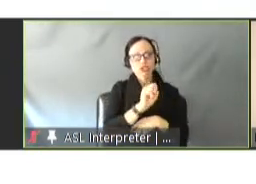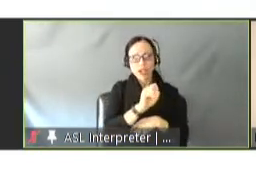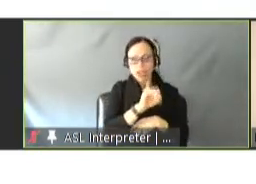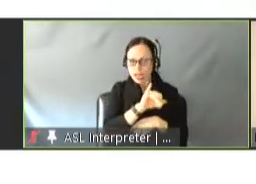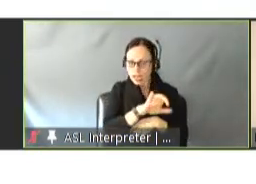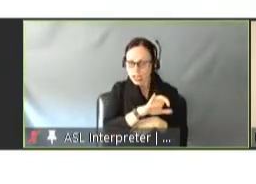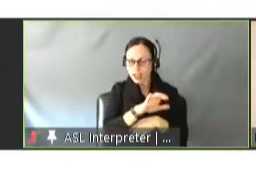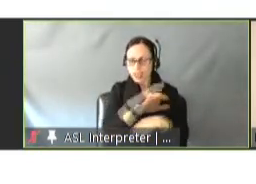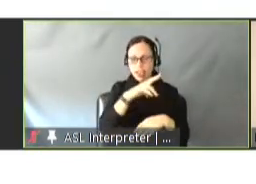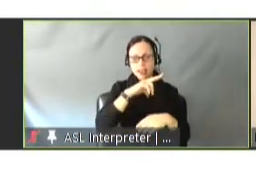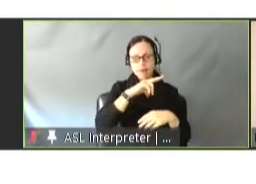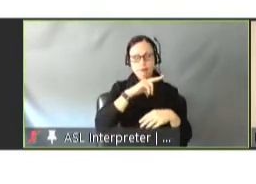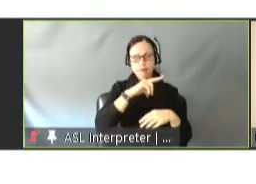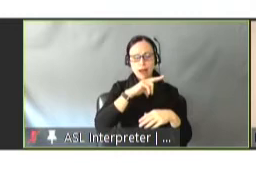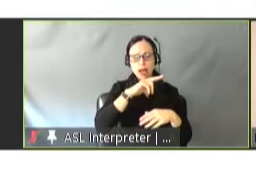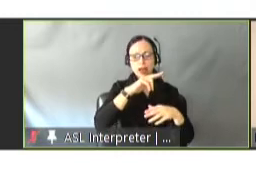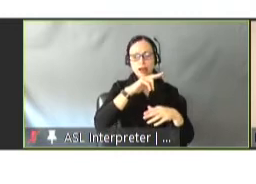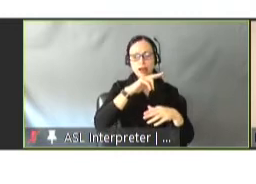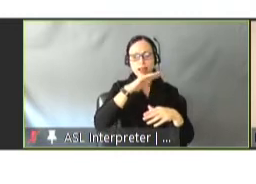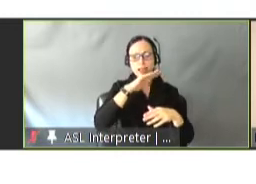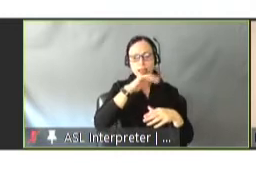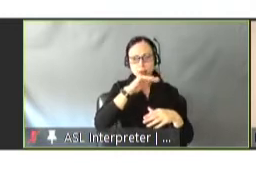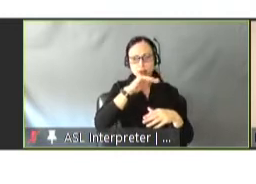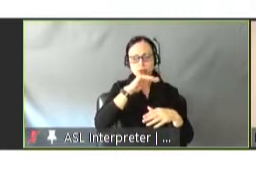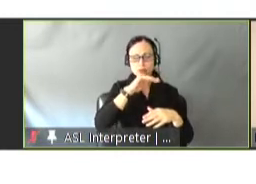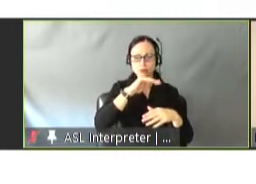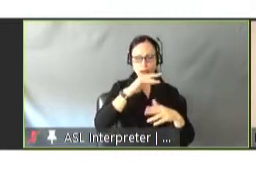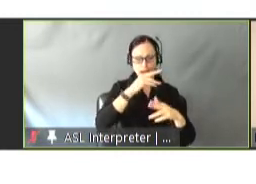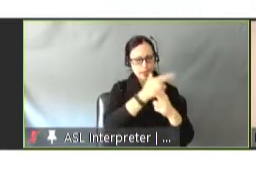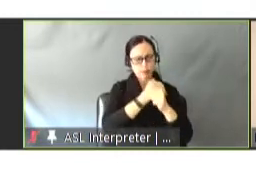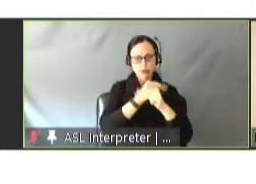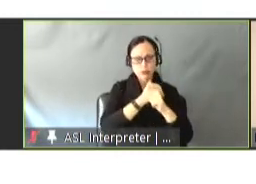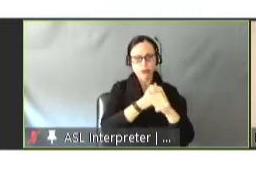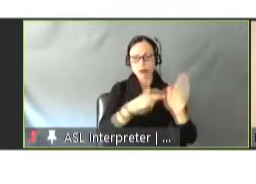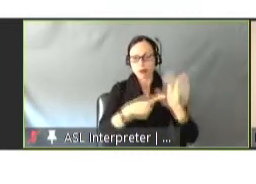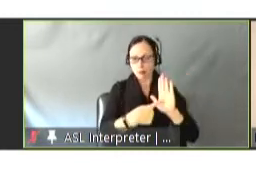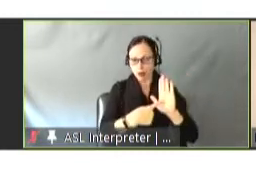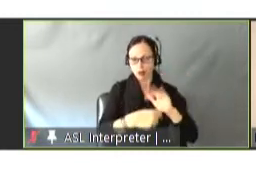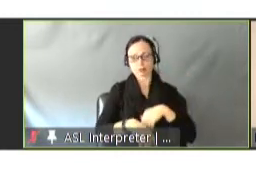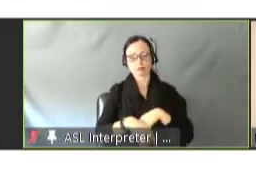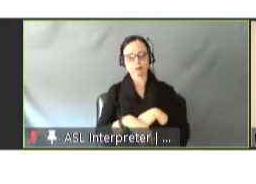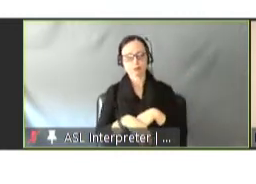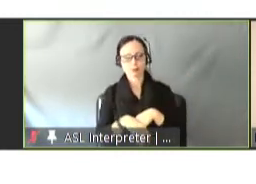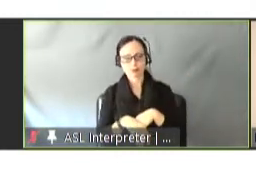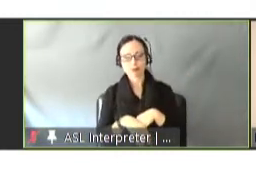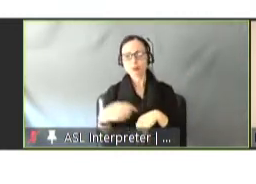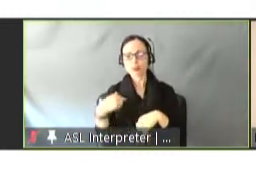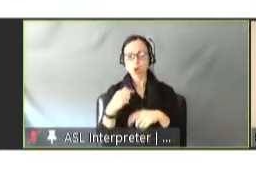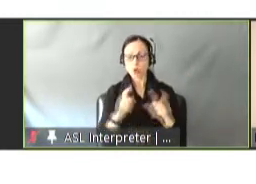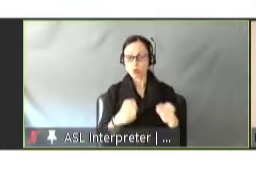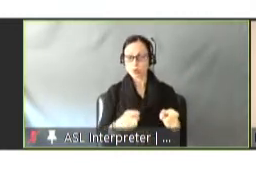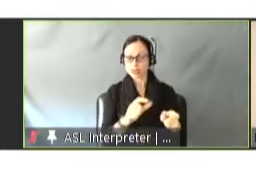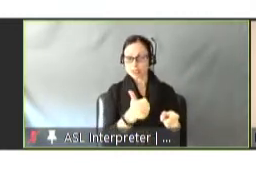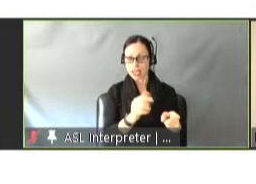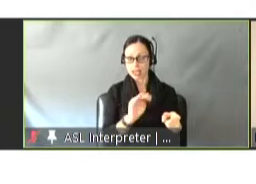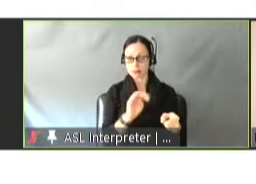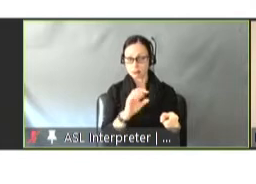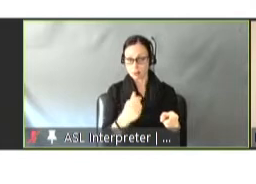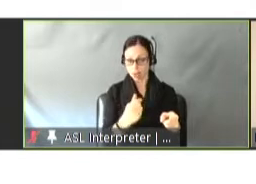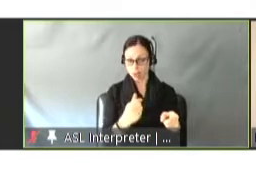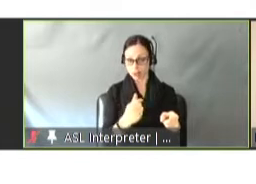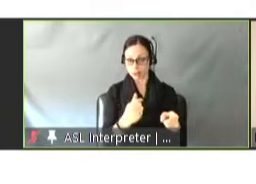Next. And we did this in a dose-dependent way. So, we gave 10 mg of the IgG versus